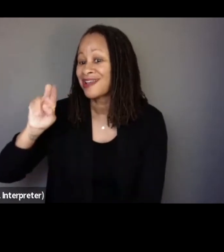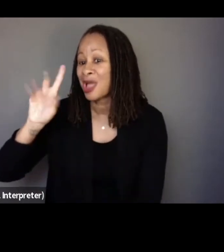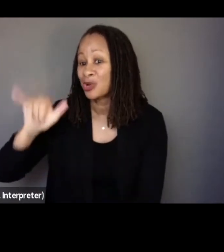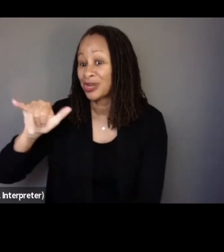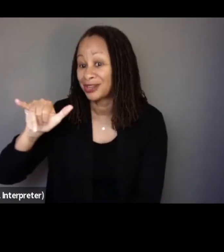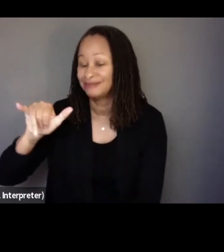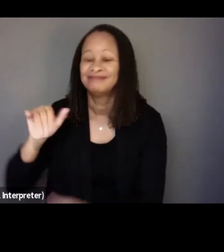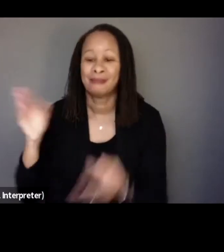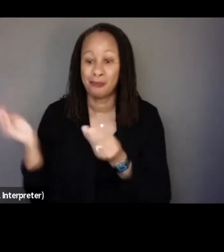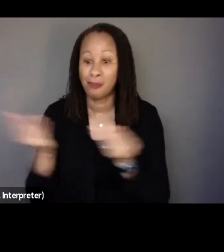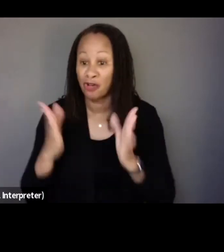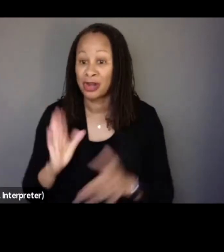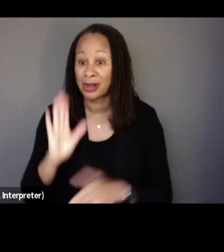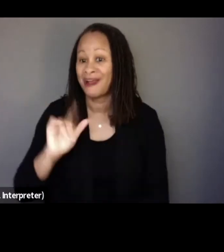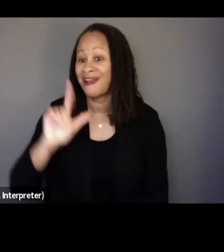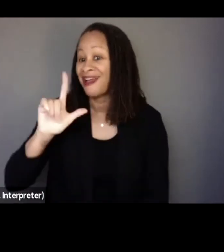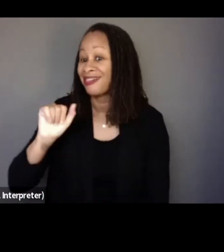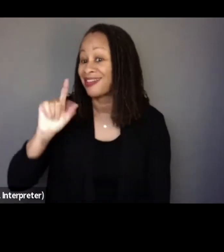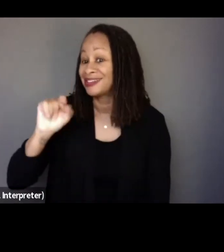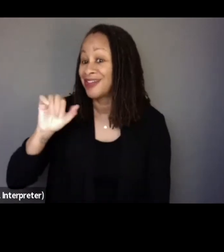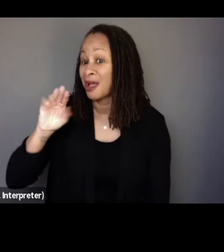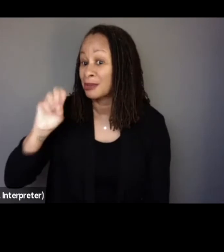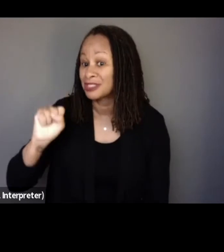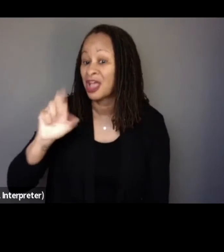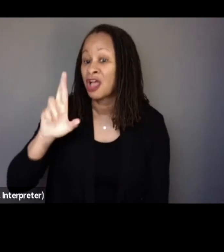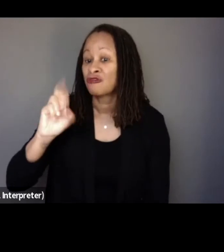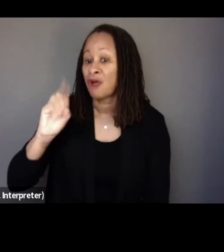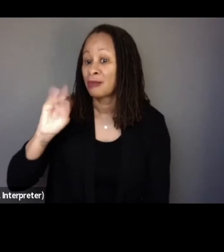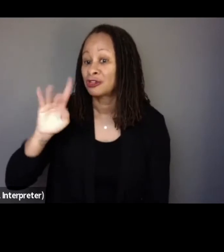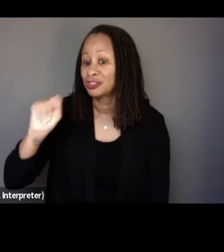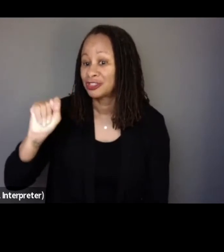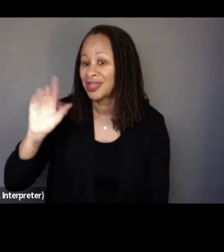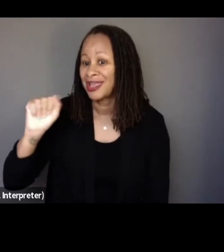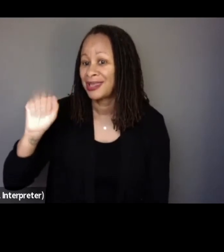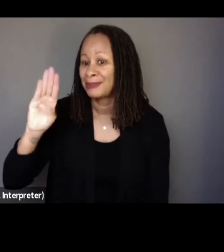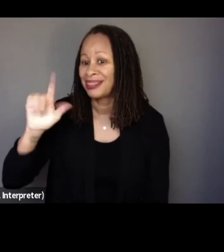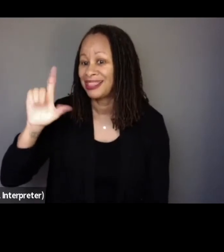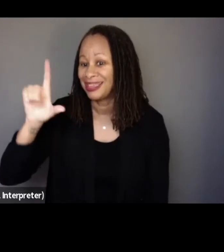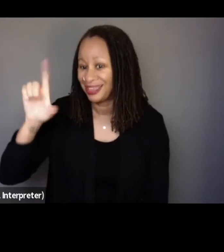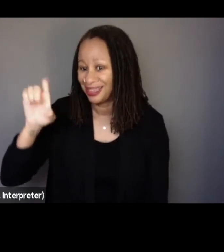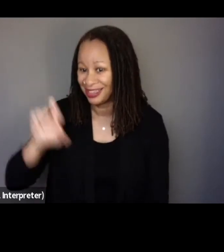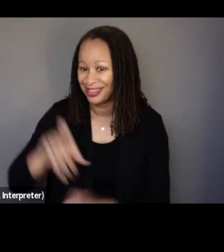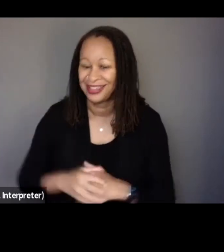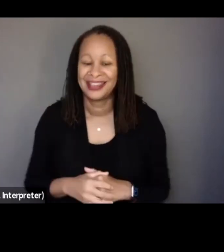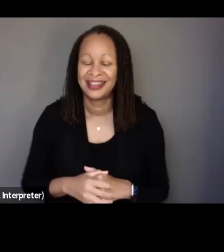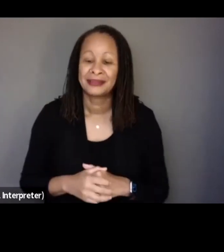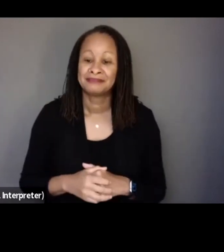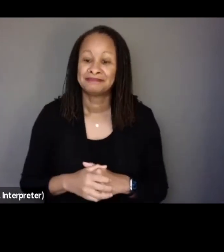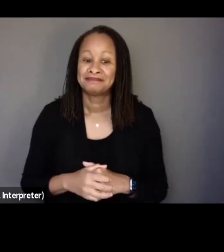by the LA Times, Robert Abele. Before we get started,